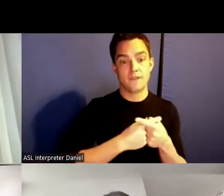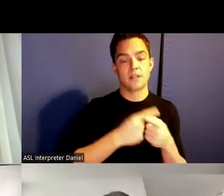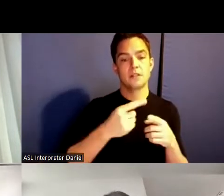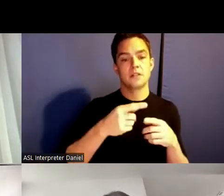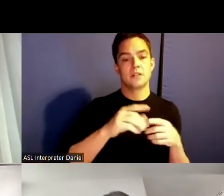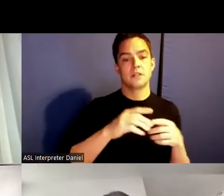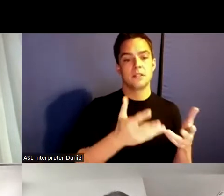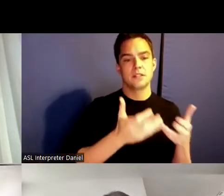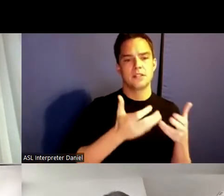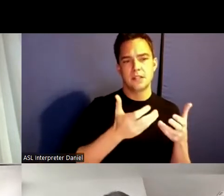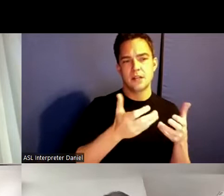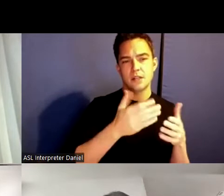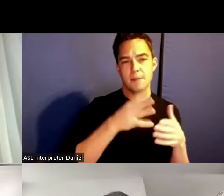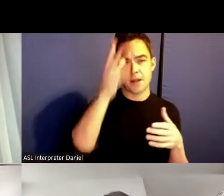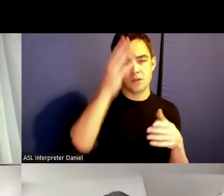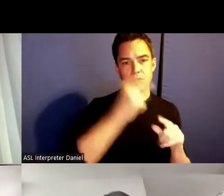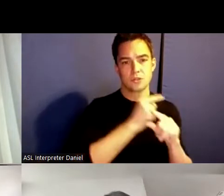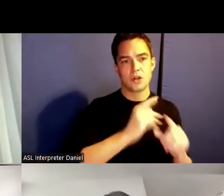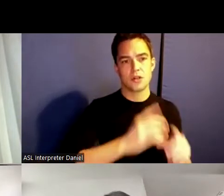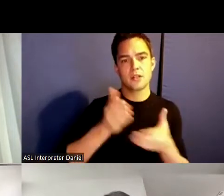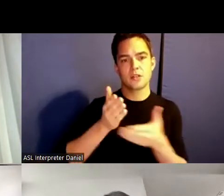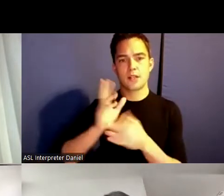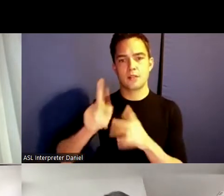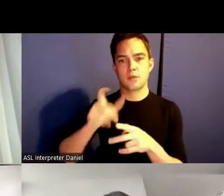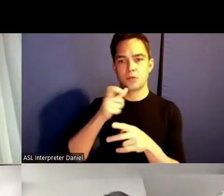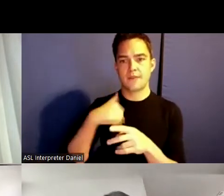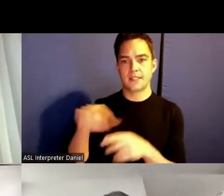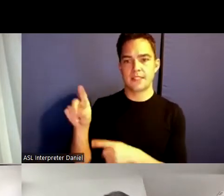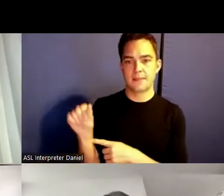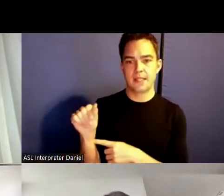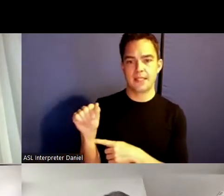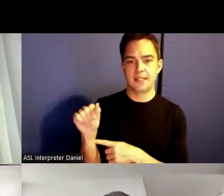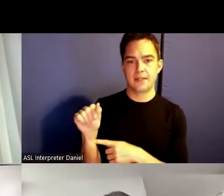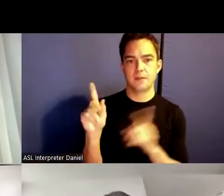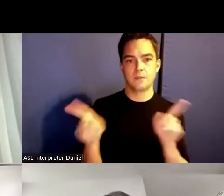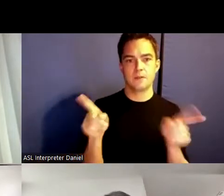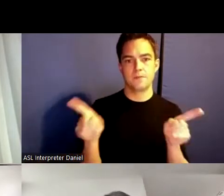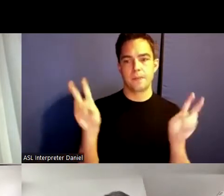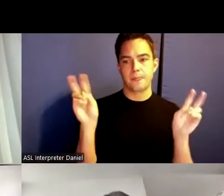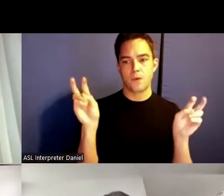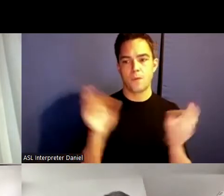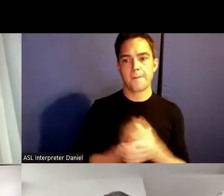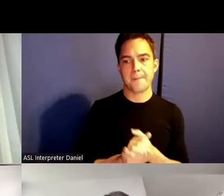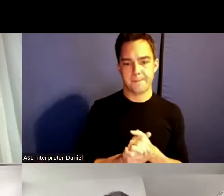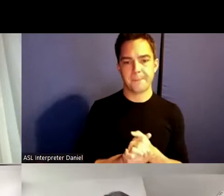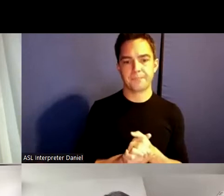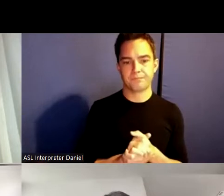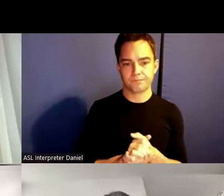or guardians, and the rights of a person with a disability." end quote, for a surrogate to strive